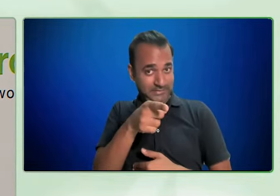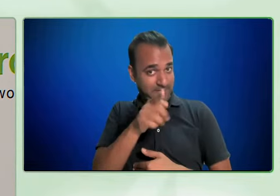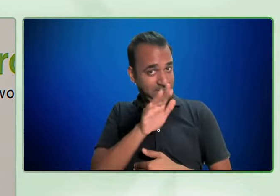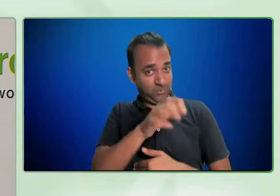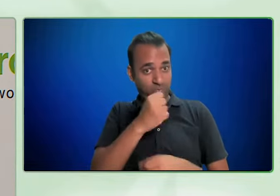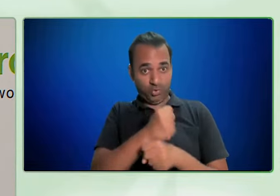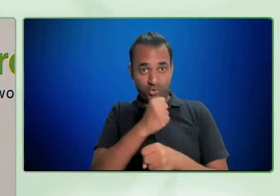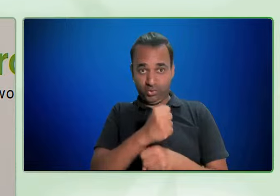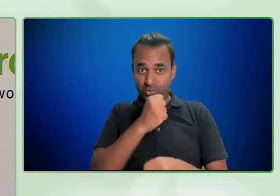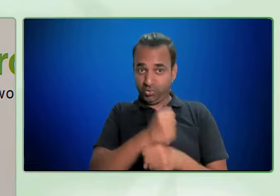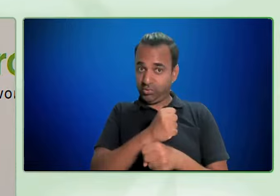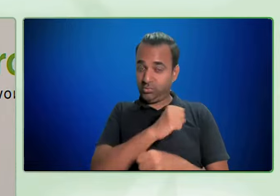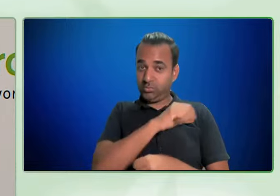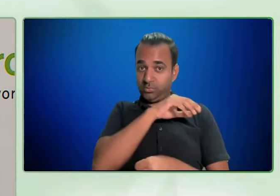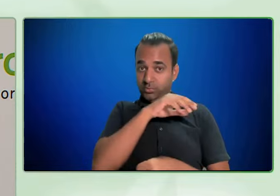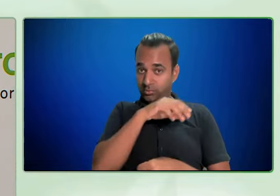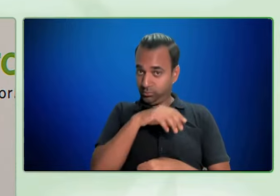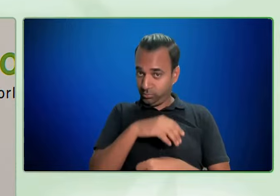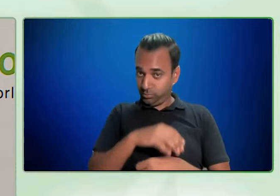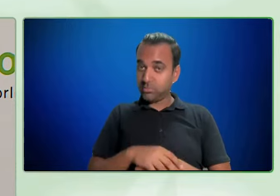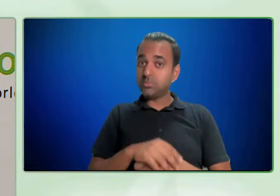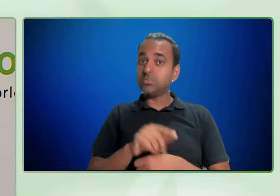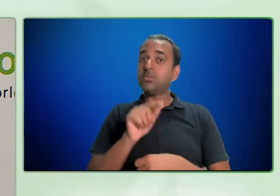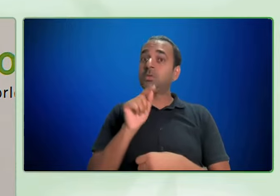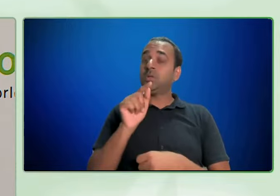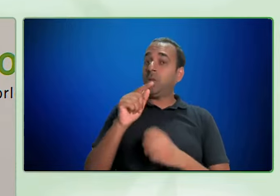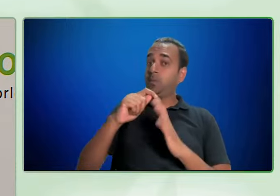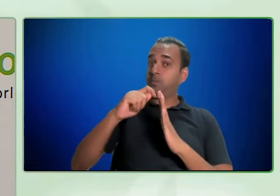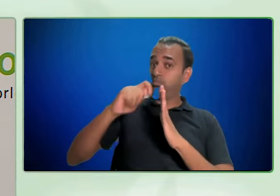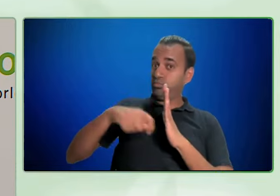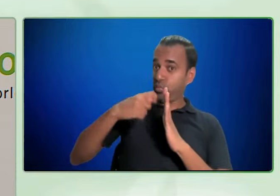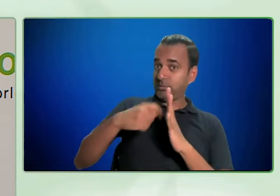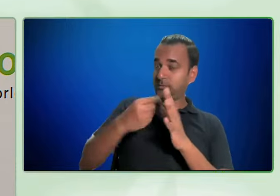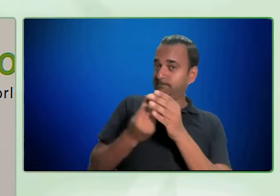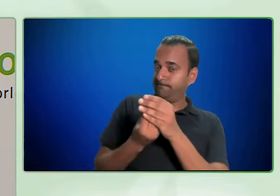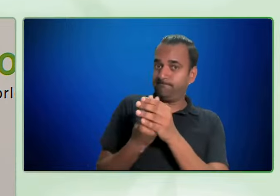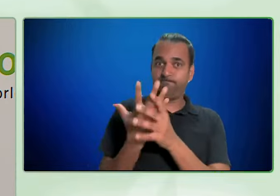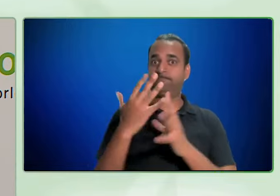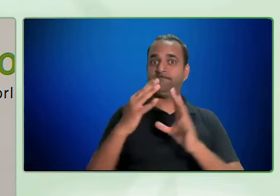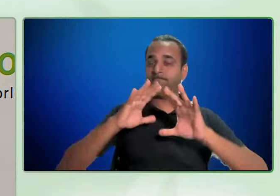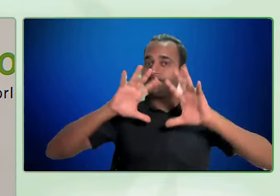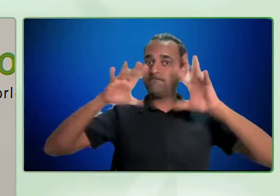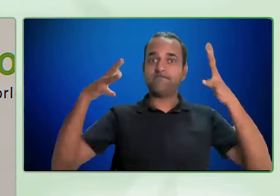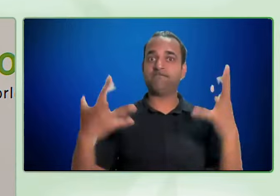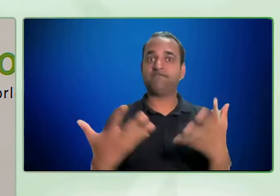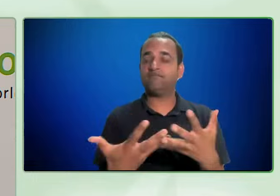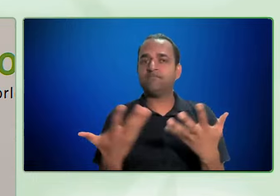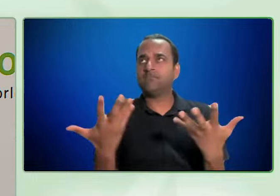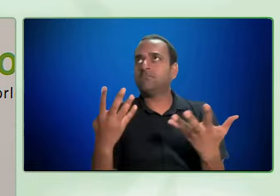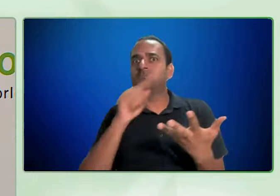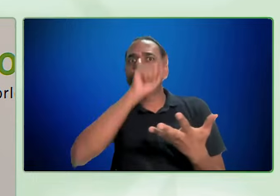As I started early I was able to be a founding member of these activities.